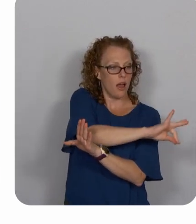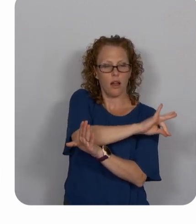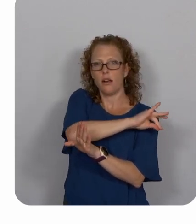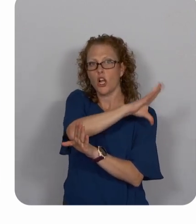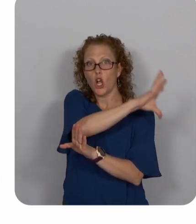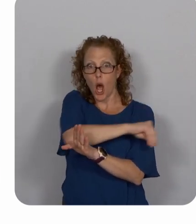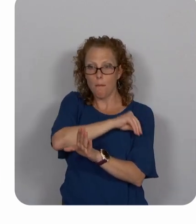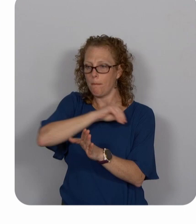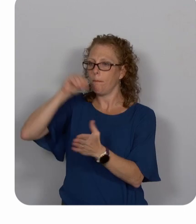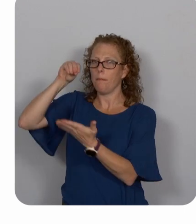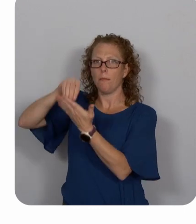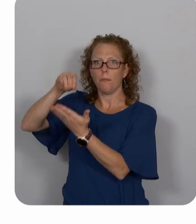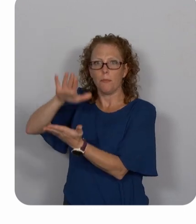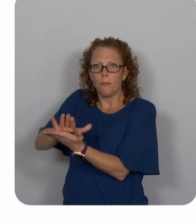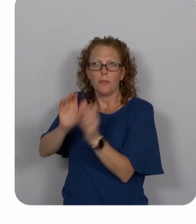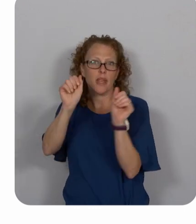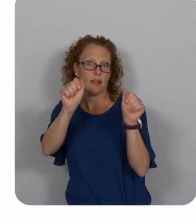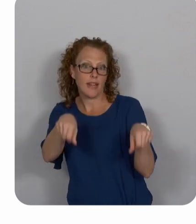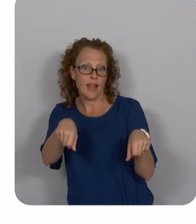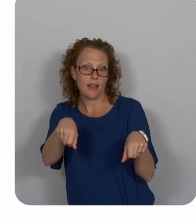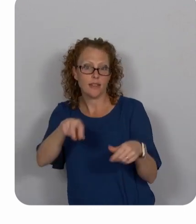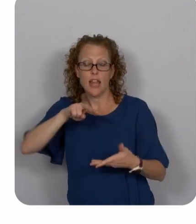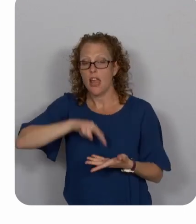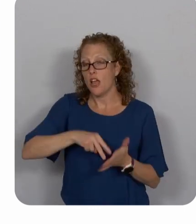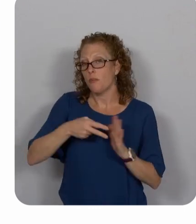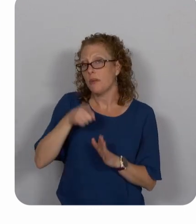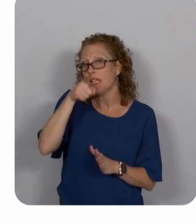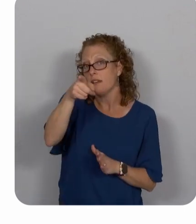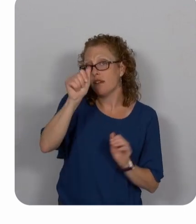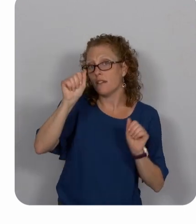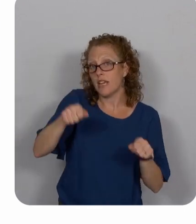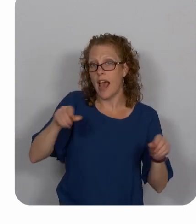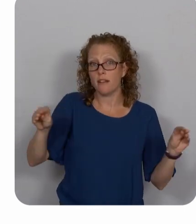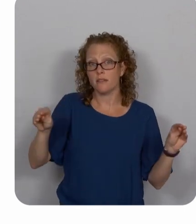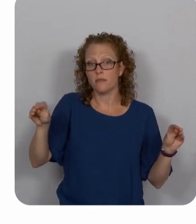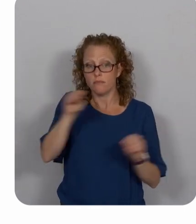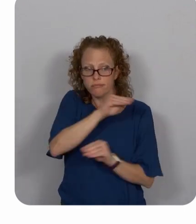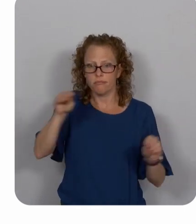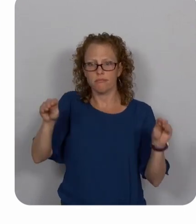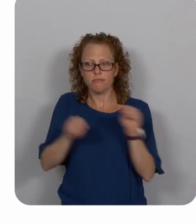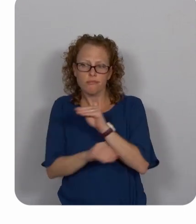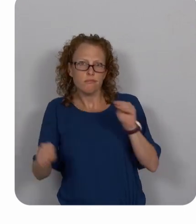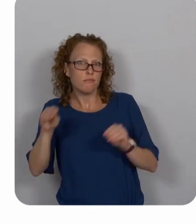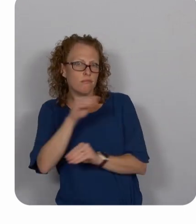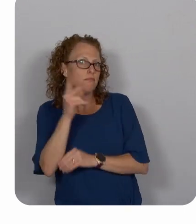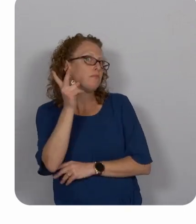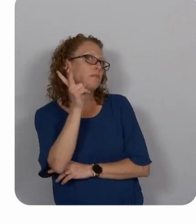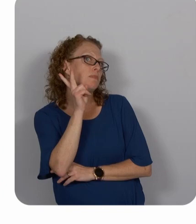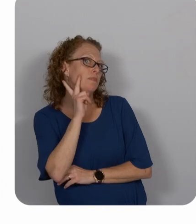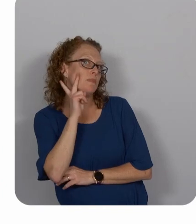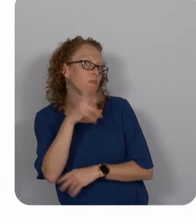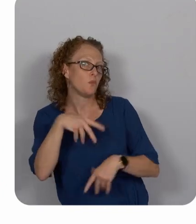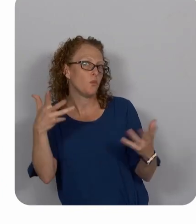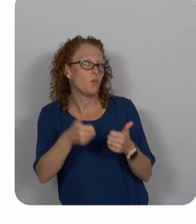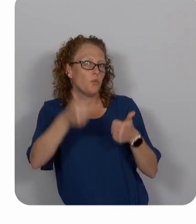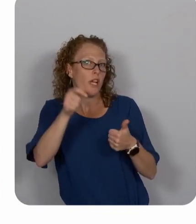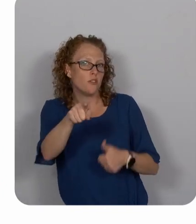and allow you to reconfigure animations in various combinations to achieve a diverse range of motion for our bird.